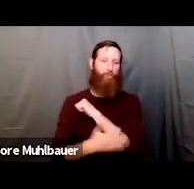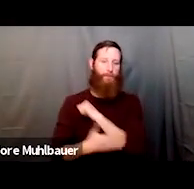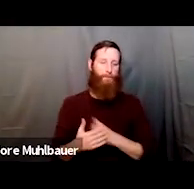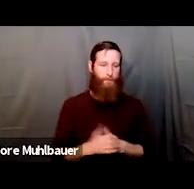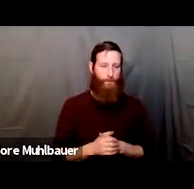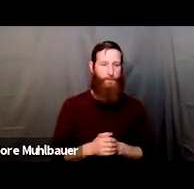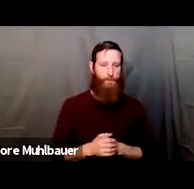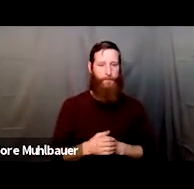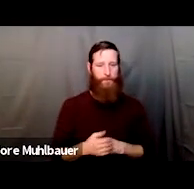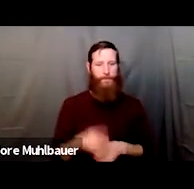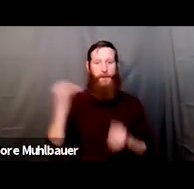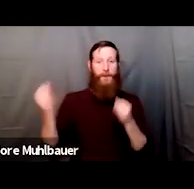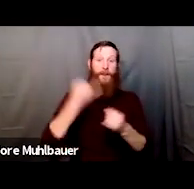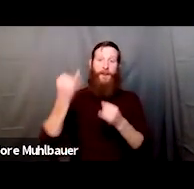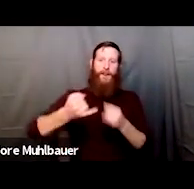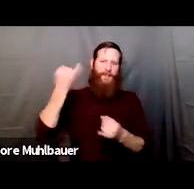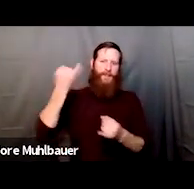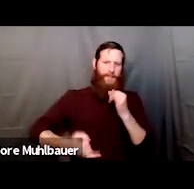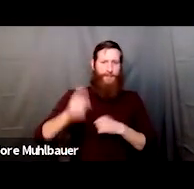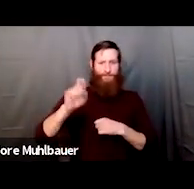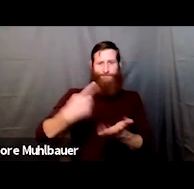Finally, I want to talk about choosing your partner wisely.